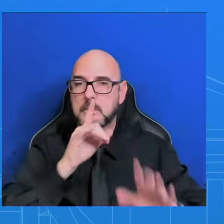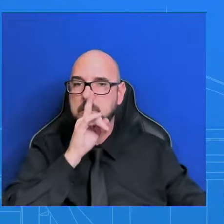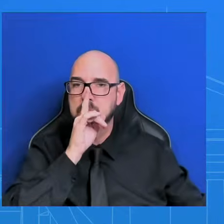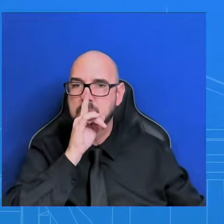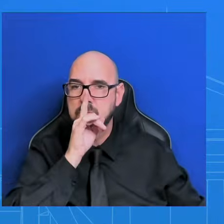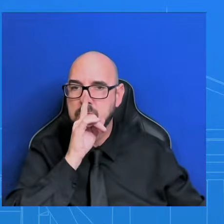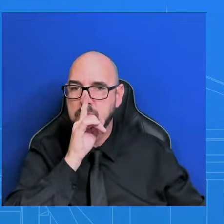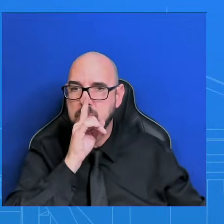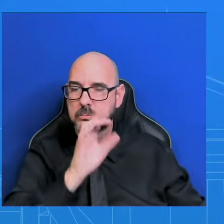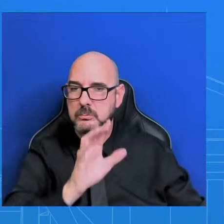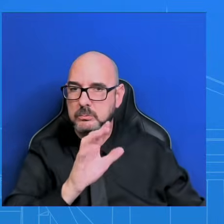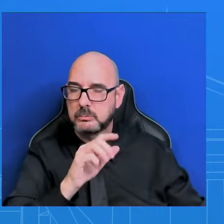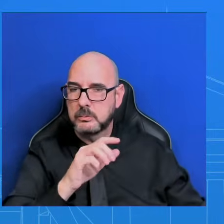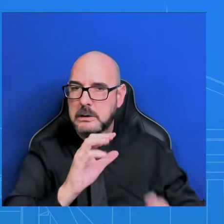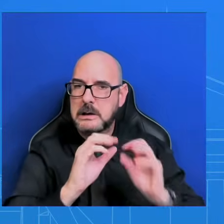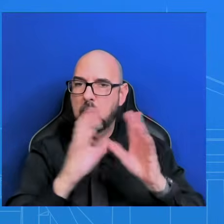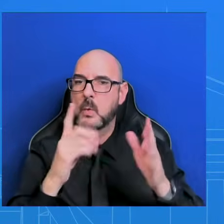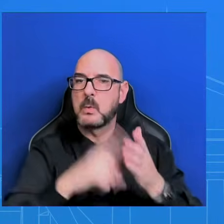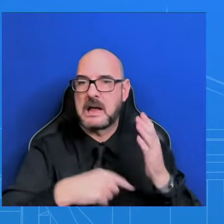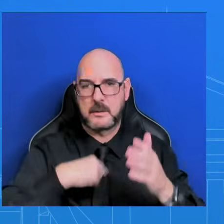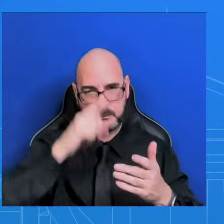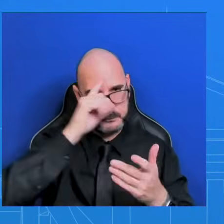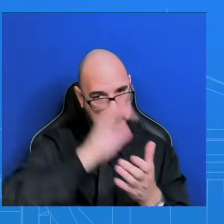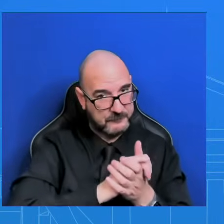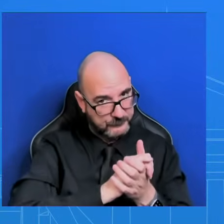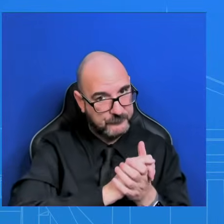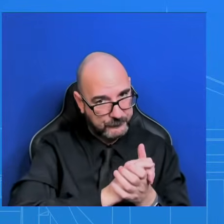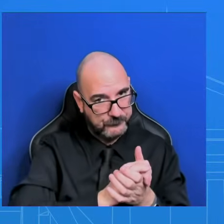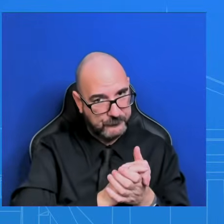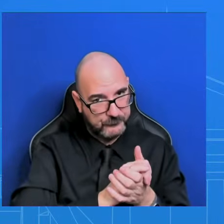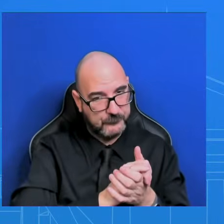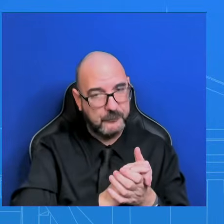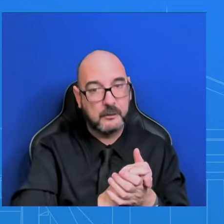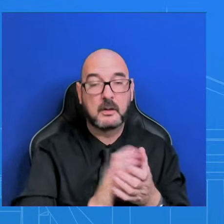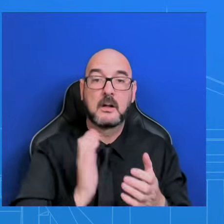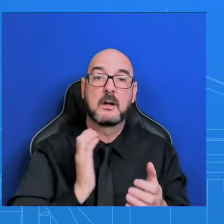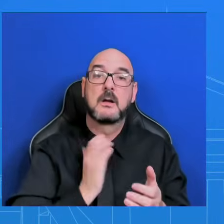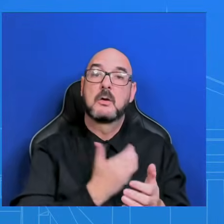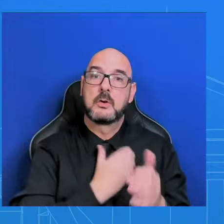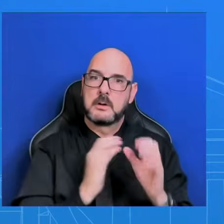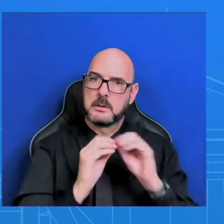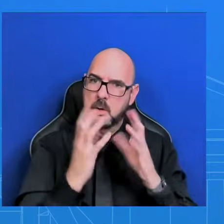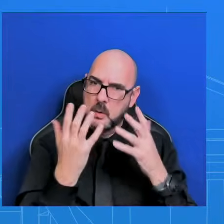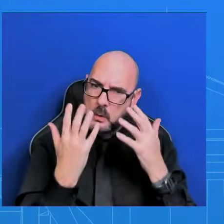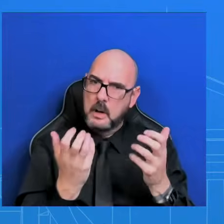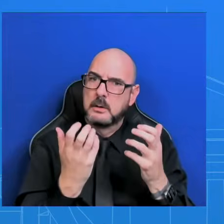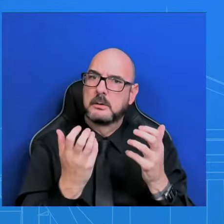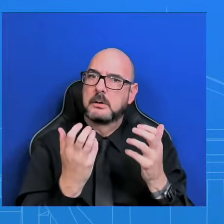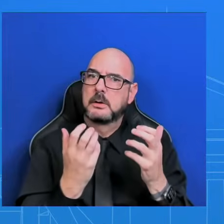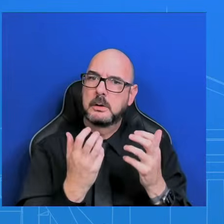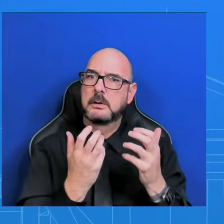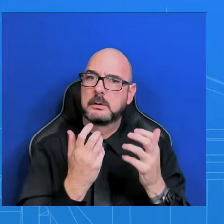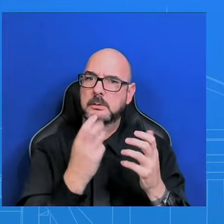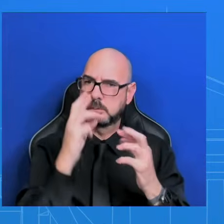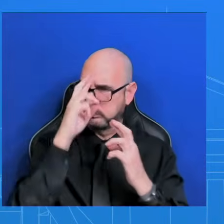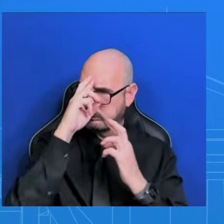what we believe we stand on. Obviously, we want to continue to have these diplomatic conversations, as the President had with Prime Minister Netanyahu.